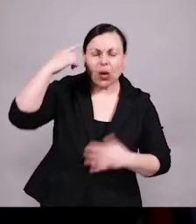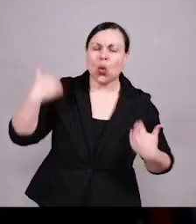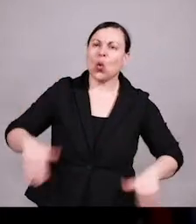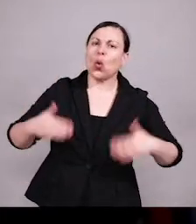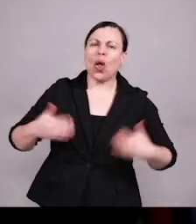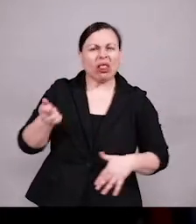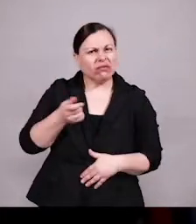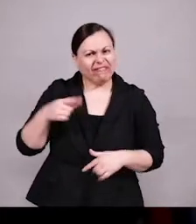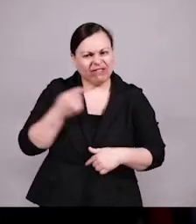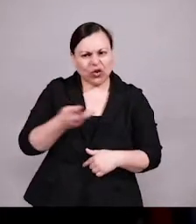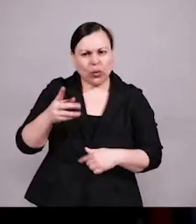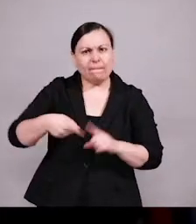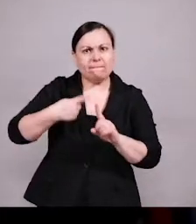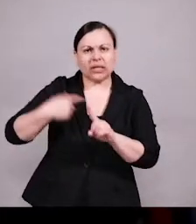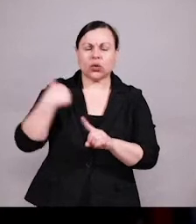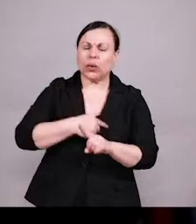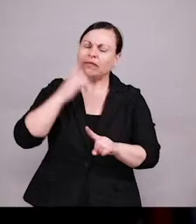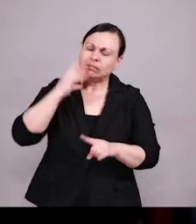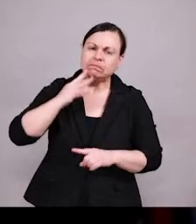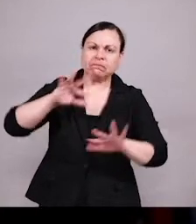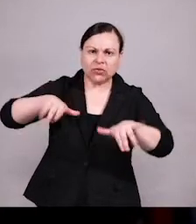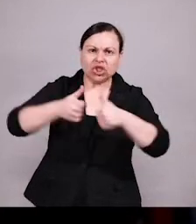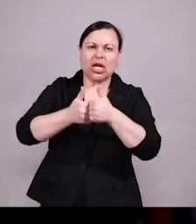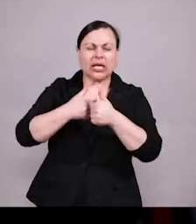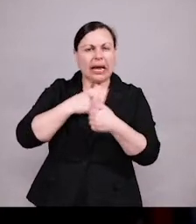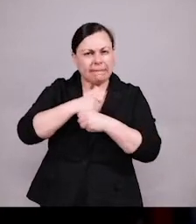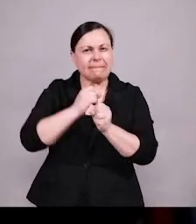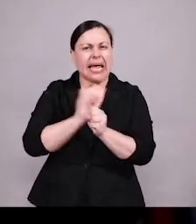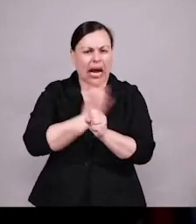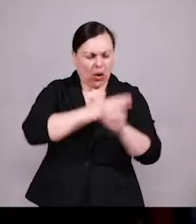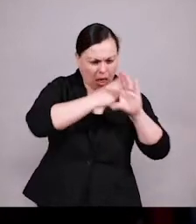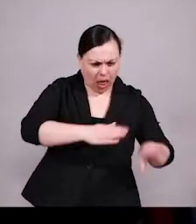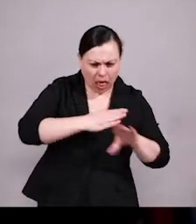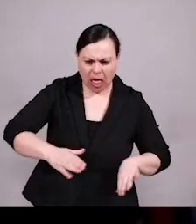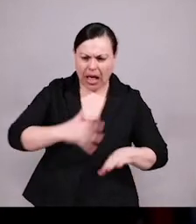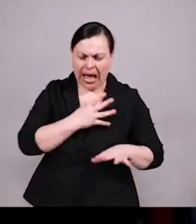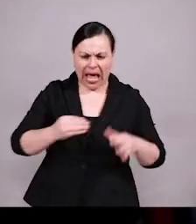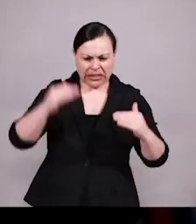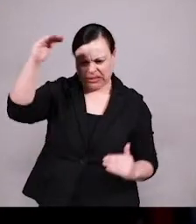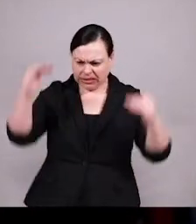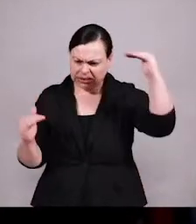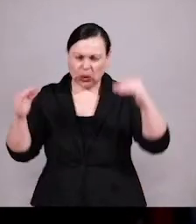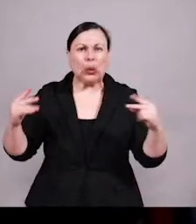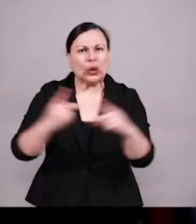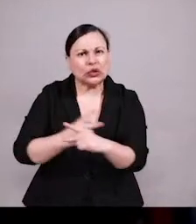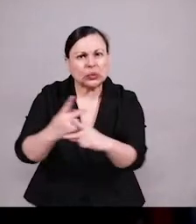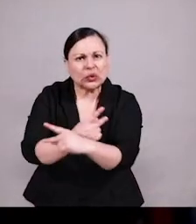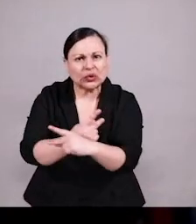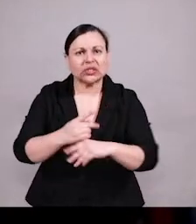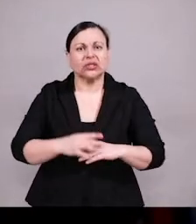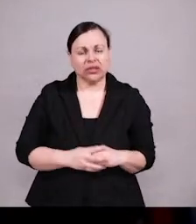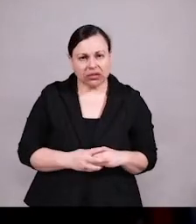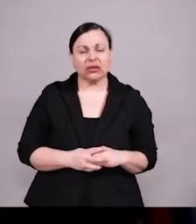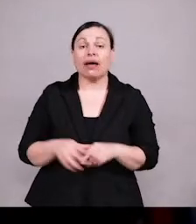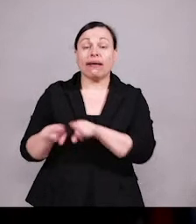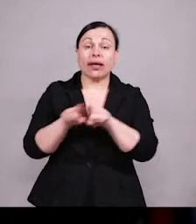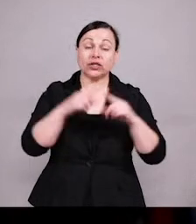of us, and further exposed the divisions and inequities in our society. As human beings, we